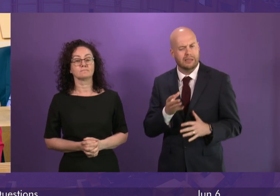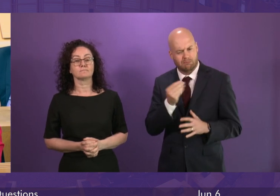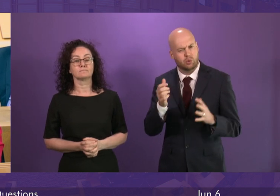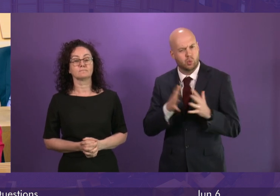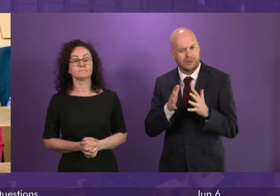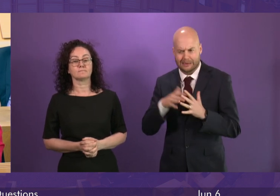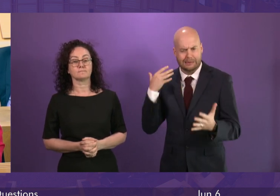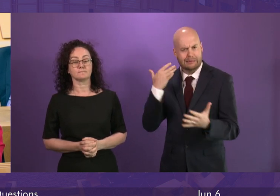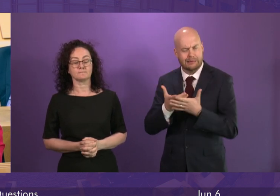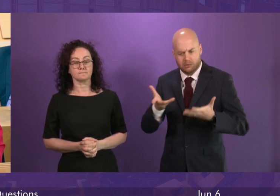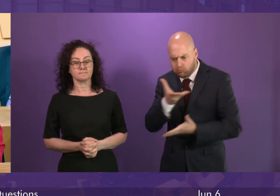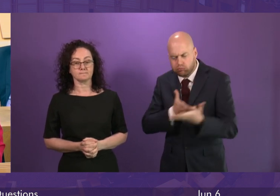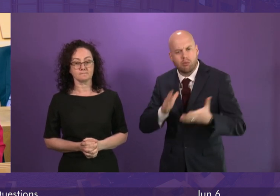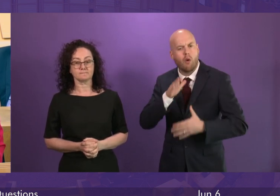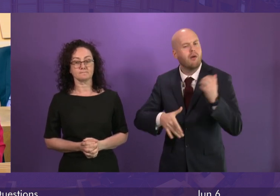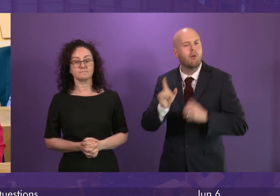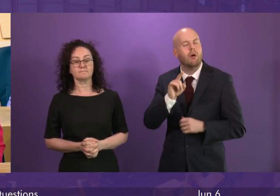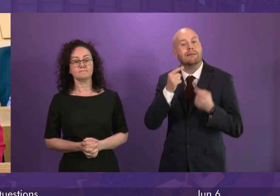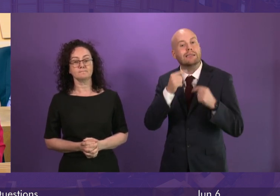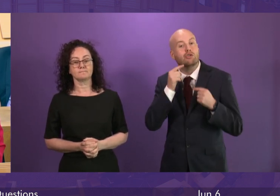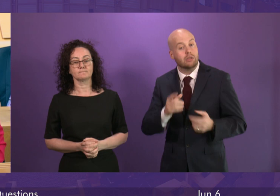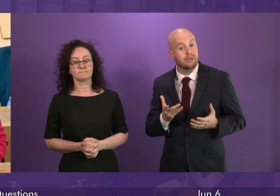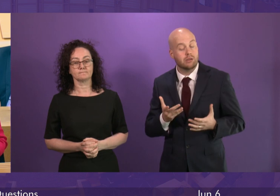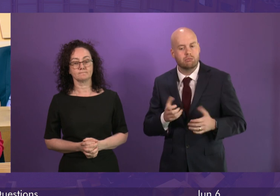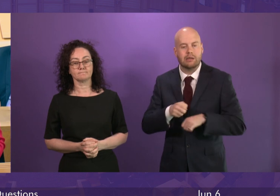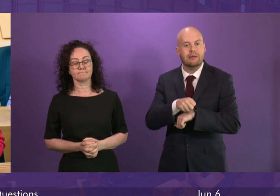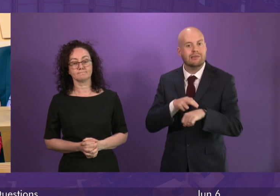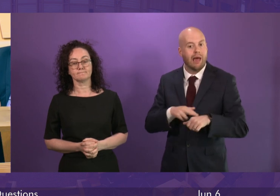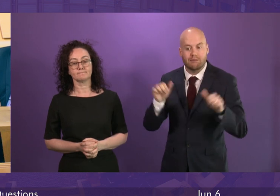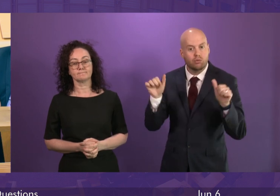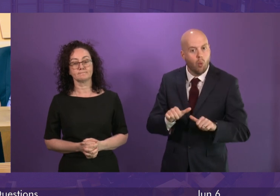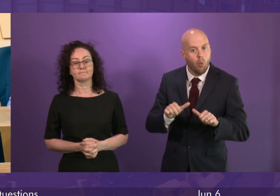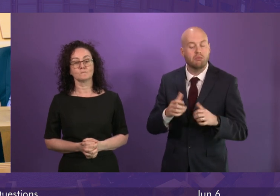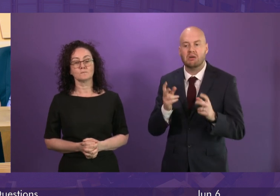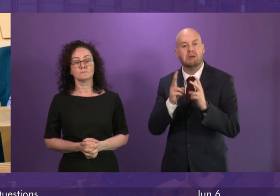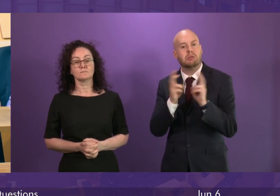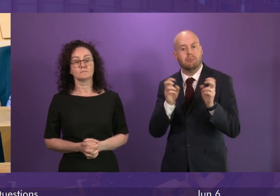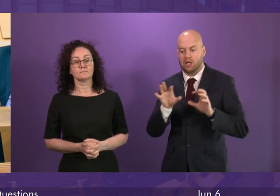face due to staff shortages and subject choice restrictions. We now learn that, in many schools,